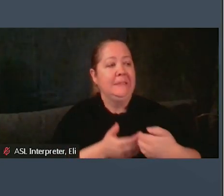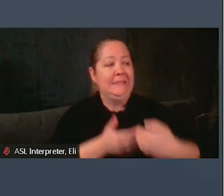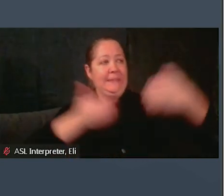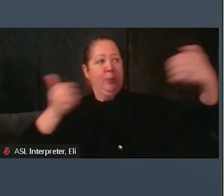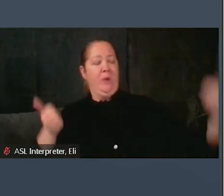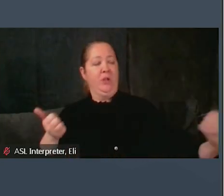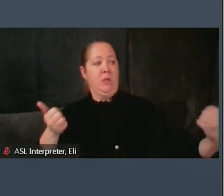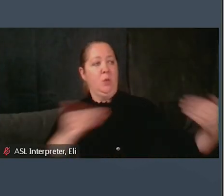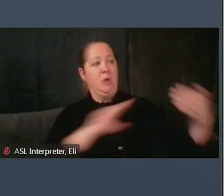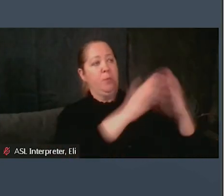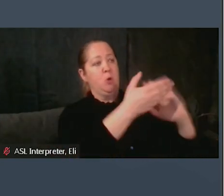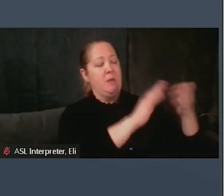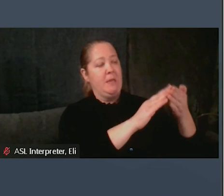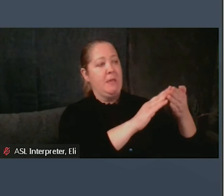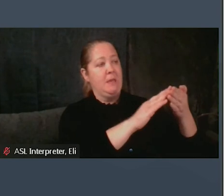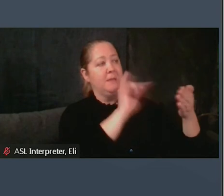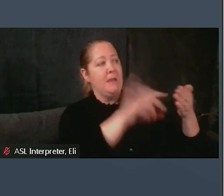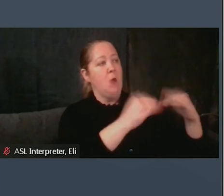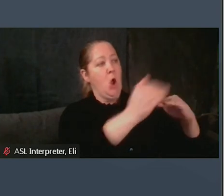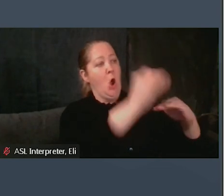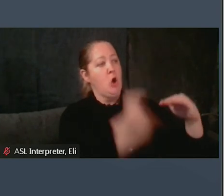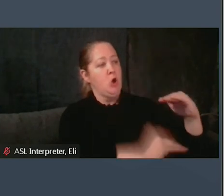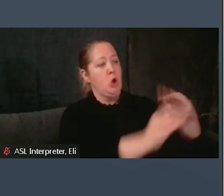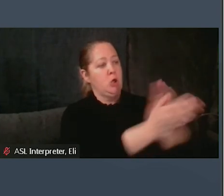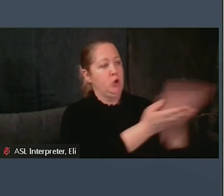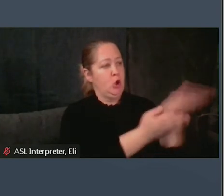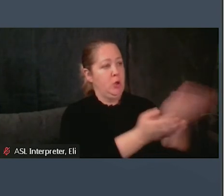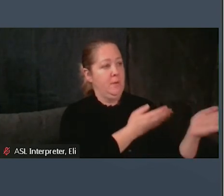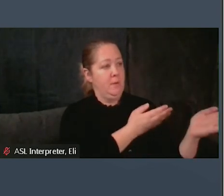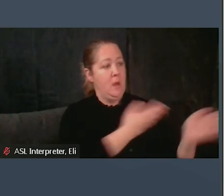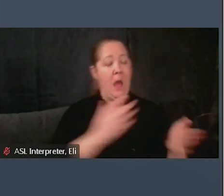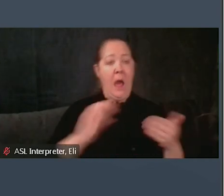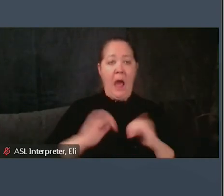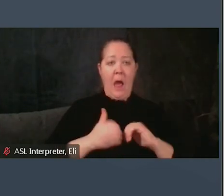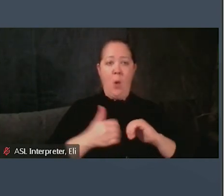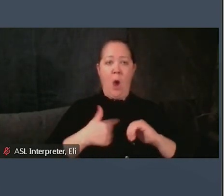The remedy, as I see it is to halt the process and let's start over.